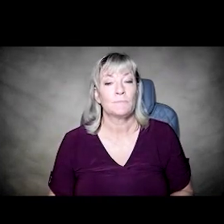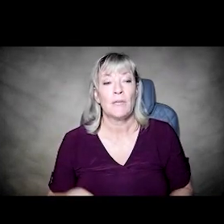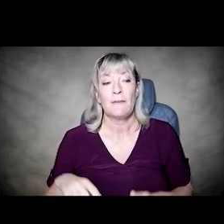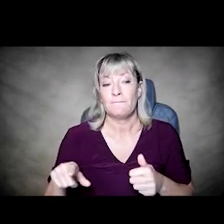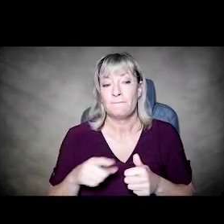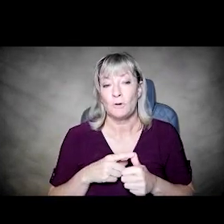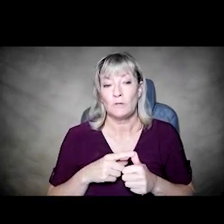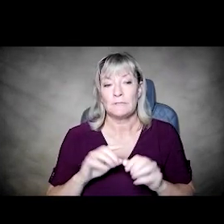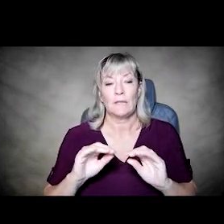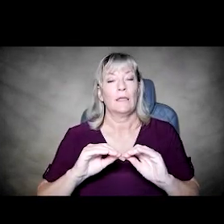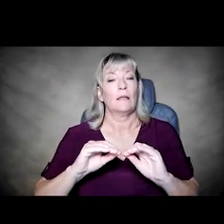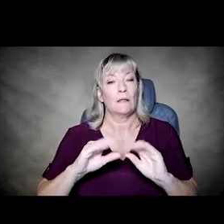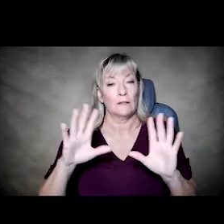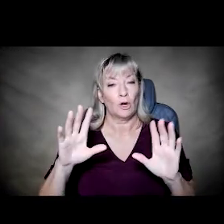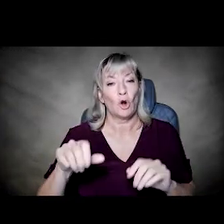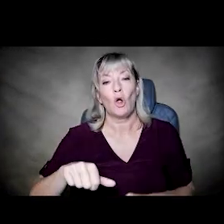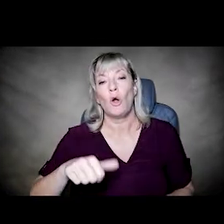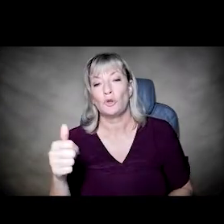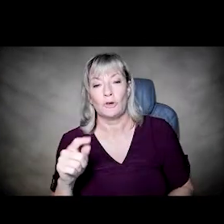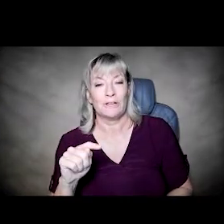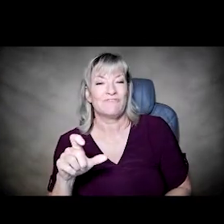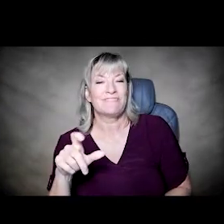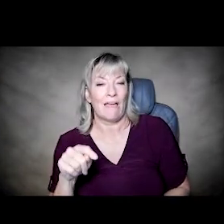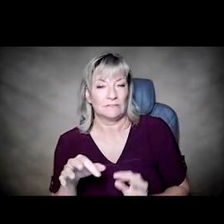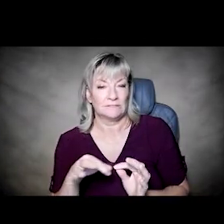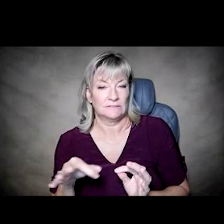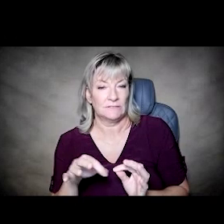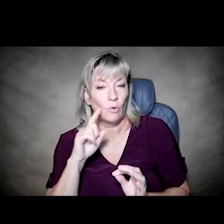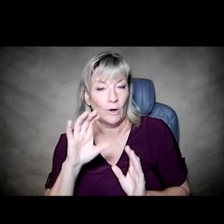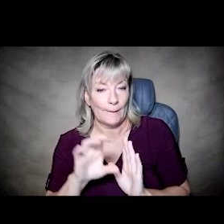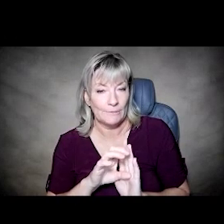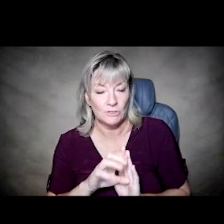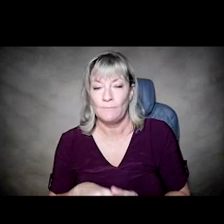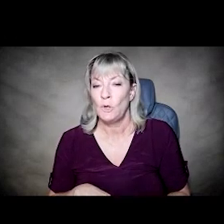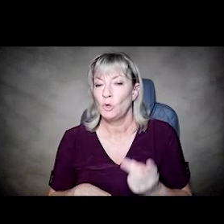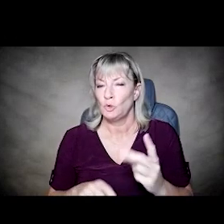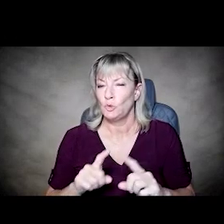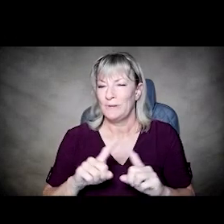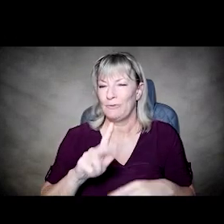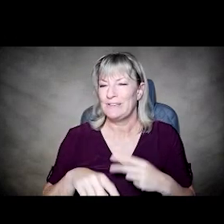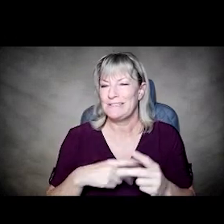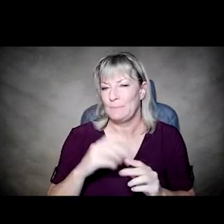First, clear alternative text for images. There’re two types of images that could be